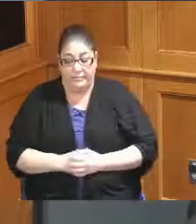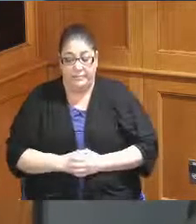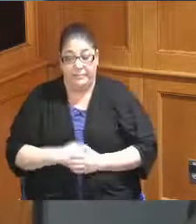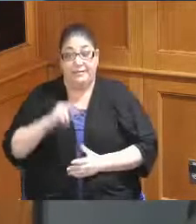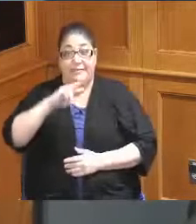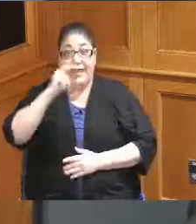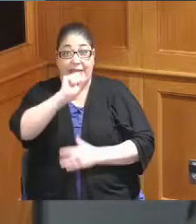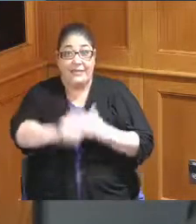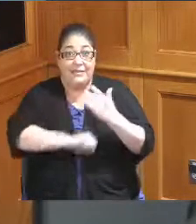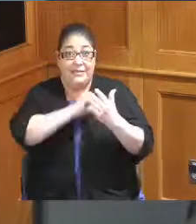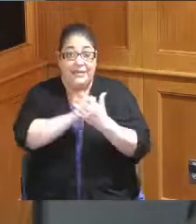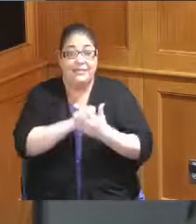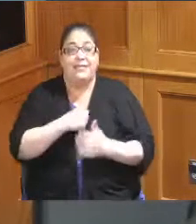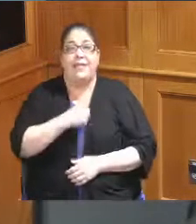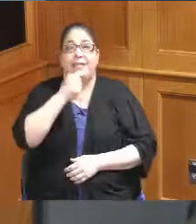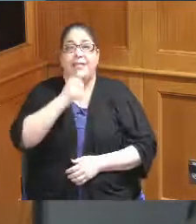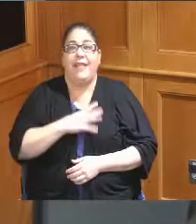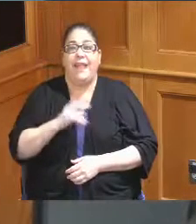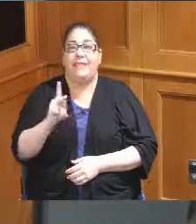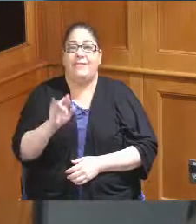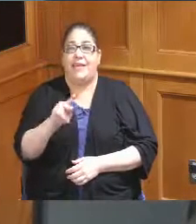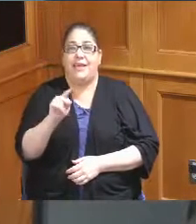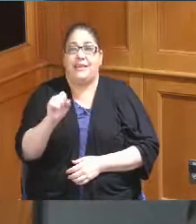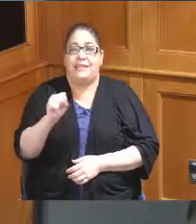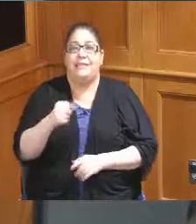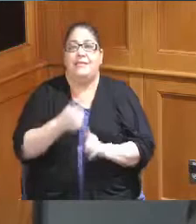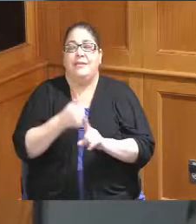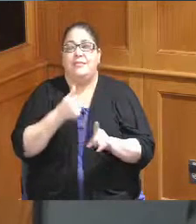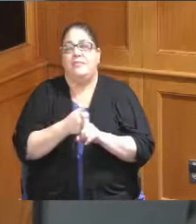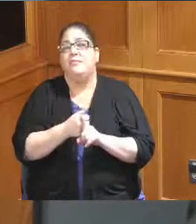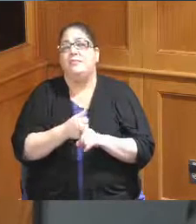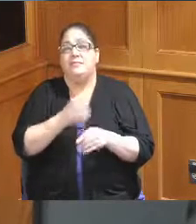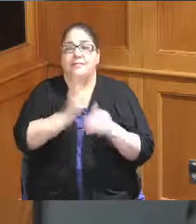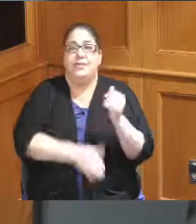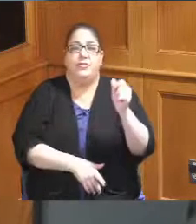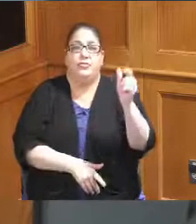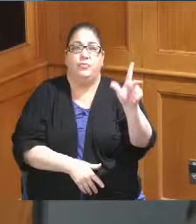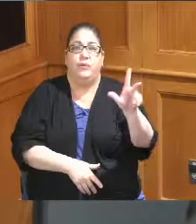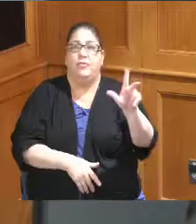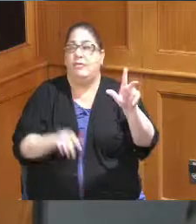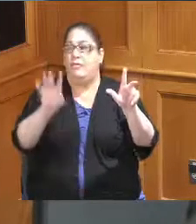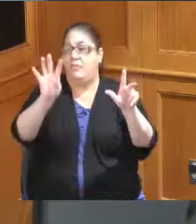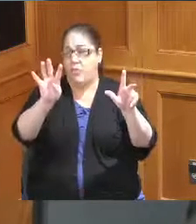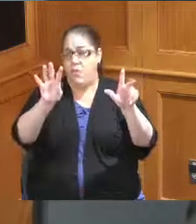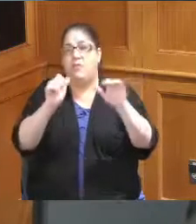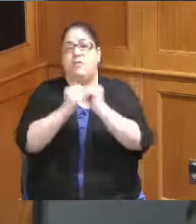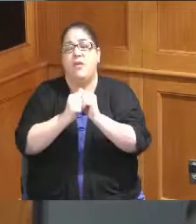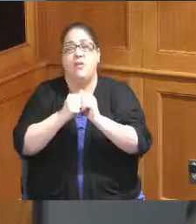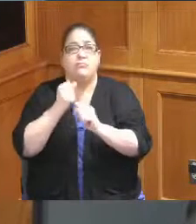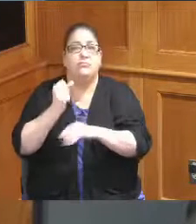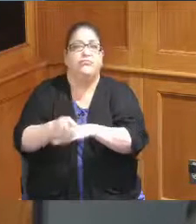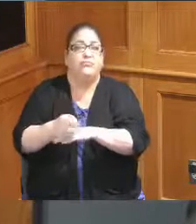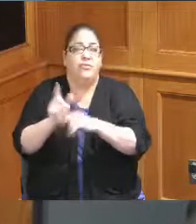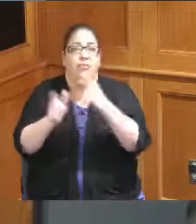the Lady Vikes went to finish with 23 and four overall record becoming greater Greater Miami